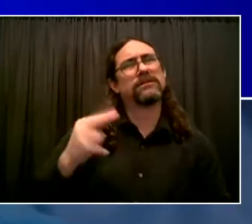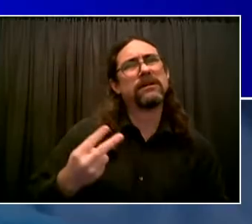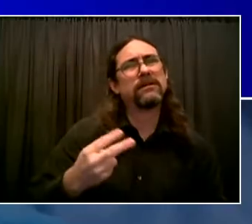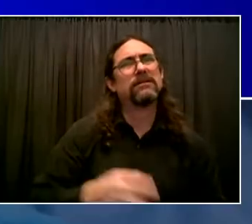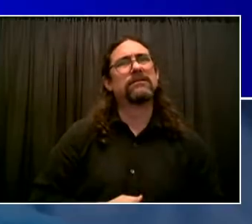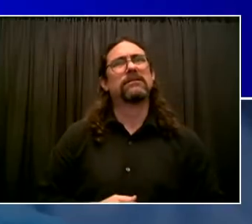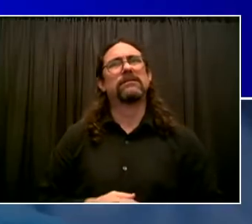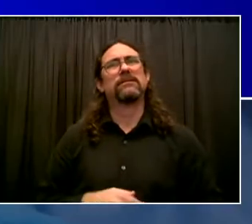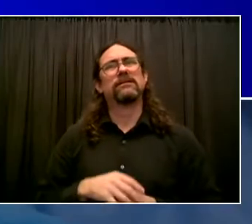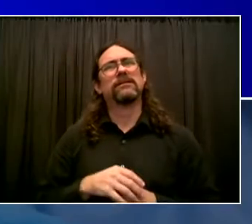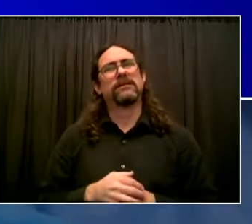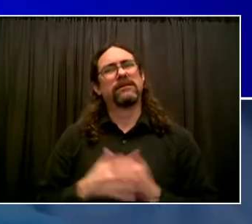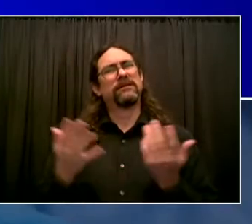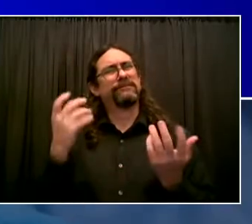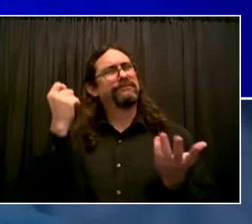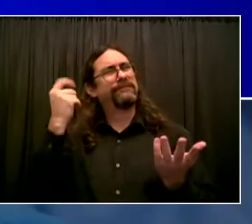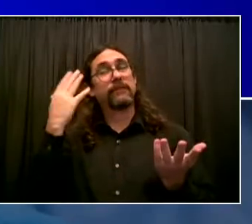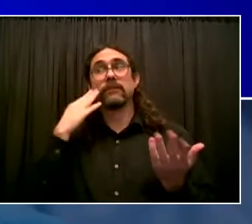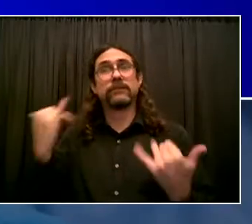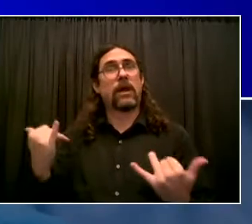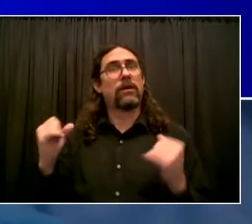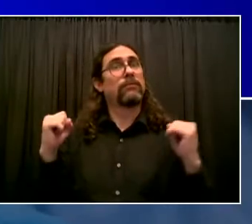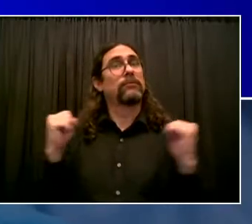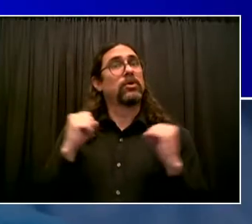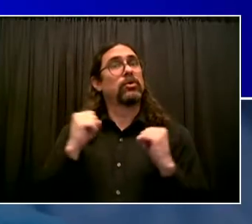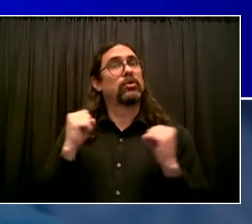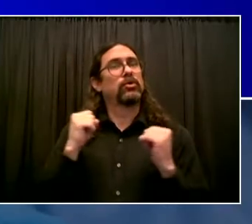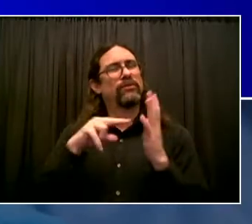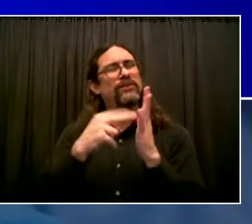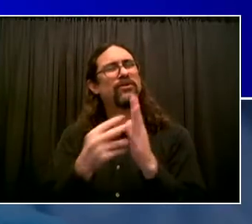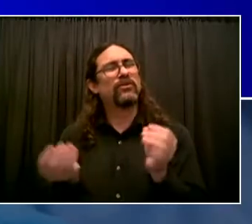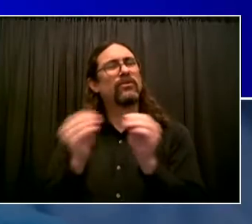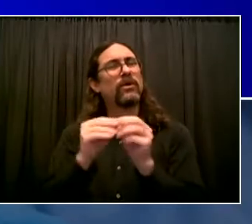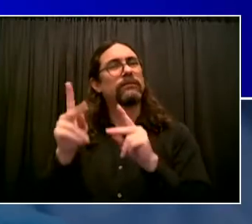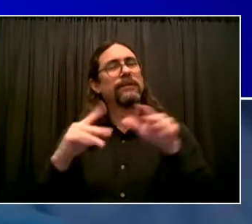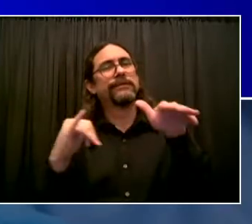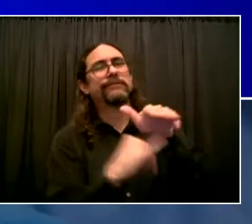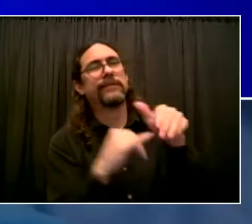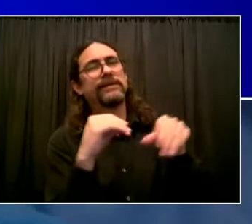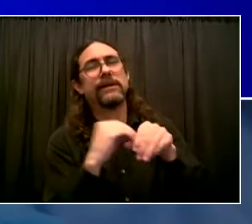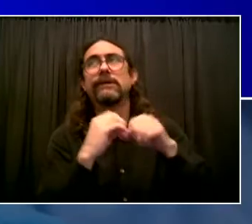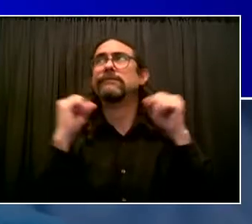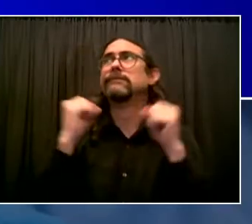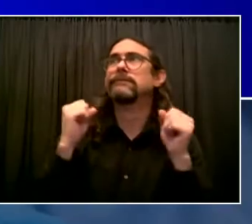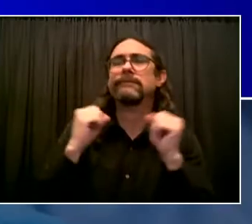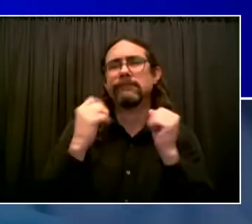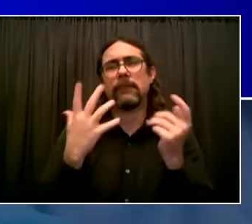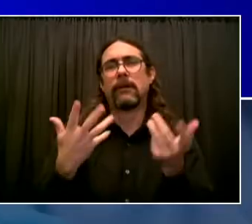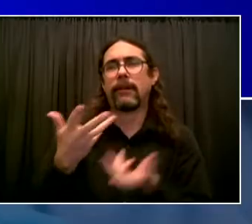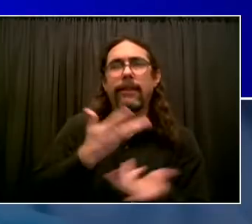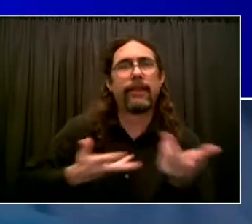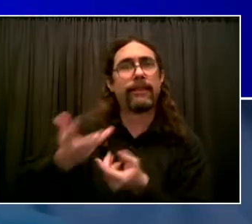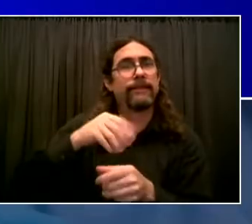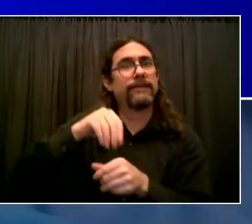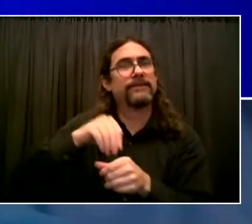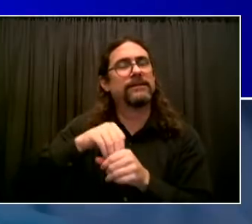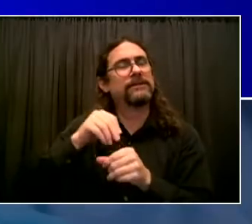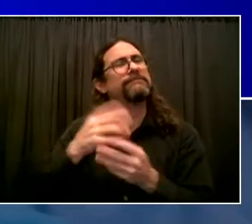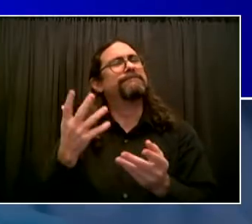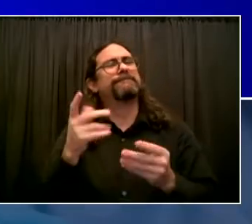AND WE WANT TO SEE PEOPLE GO OUT AND GET THE SECOND DOSE IS RIGHT NOW THEY QUAIFLIED. REMEMBER WHAT THEH OLIDAYS AND COLD WEATHER IF YOU HAVEN'T GOTTEN THE SECOND DOSE AND YOU QUALIFY THIS